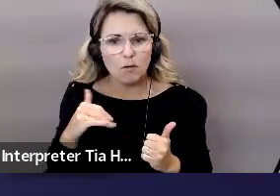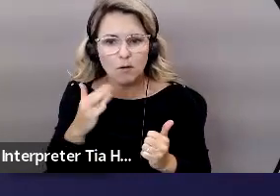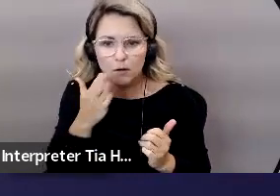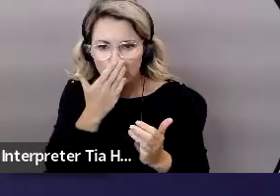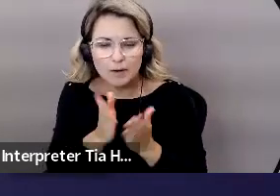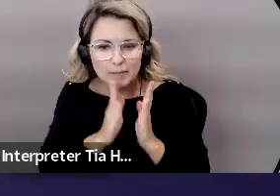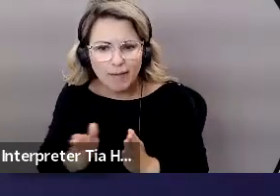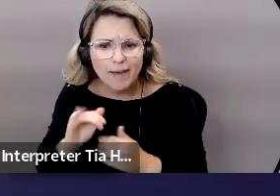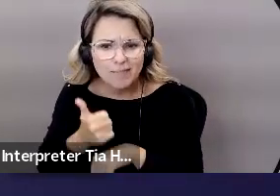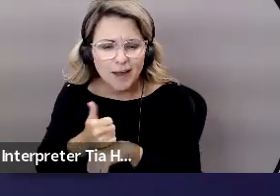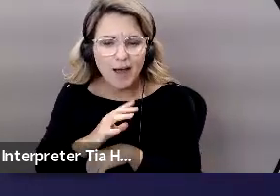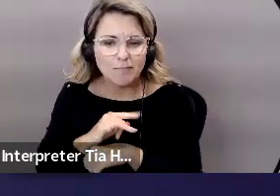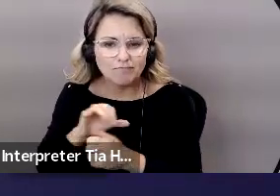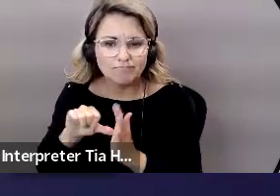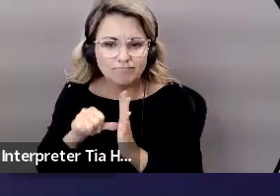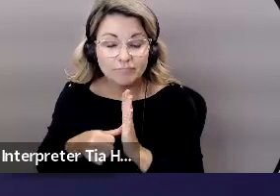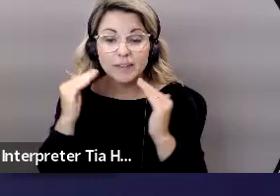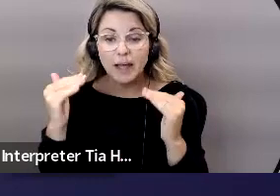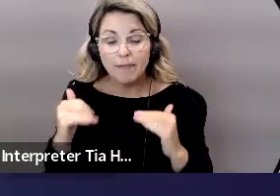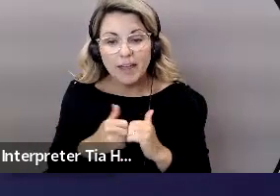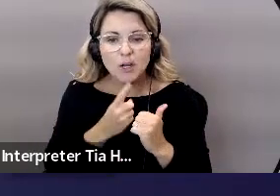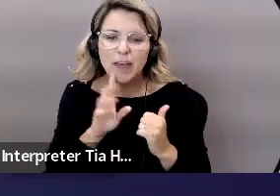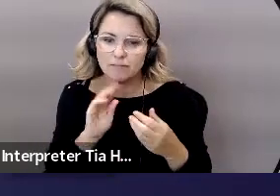and then you want to make sure that you meet those metrics because you've established them,